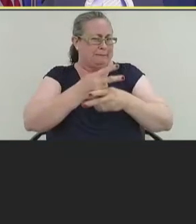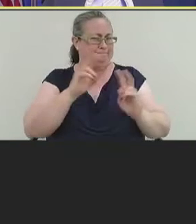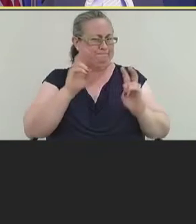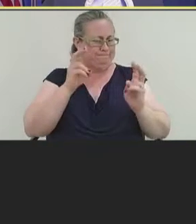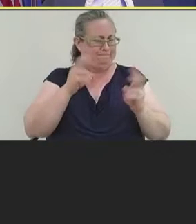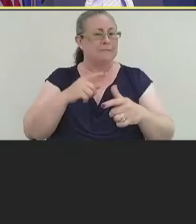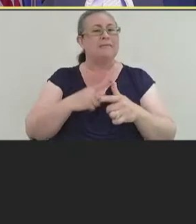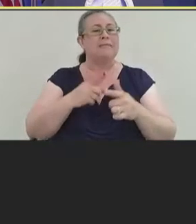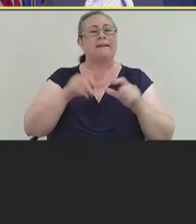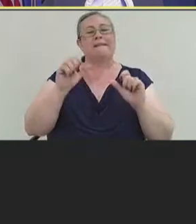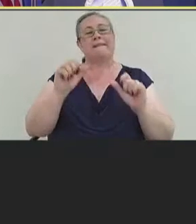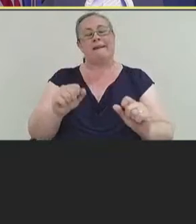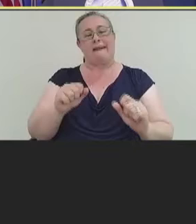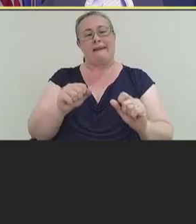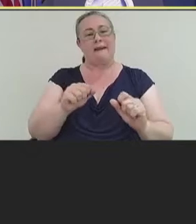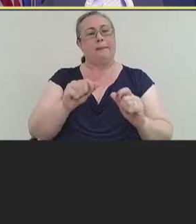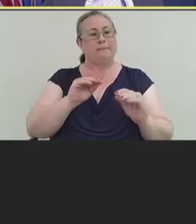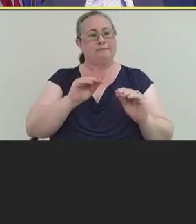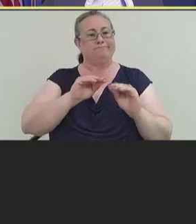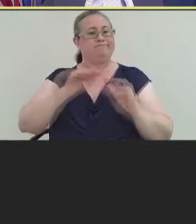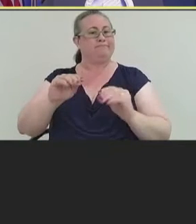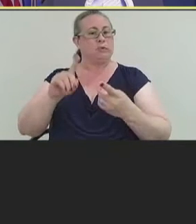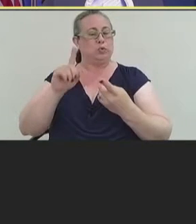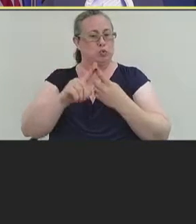review and approval of the minutes from the February meeting, followed by a